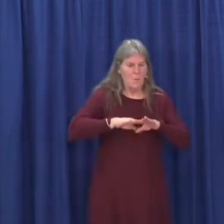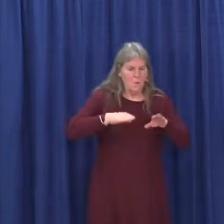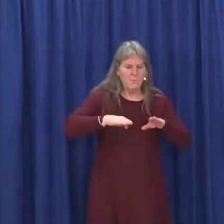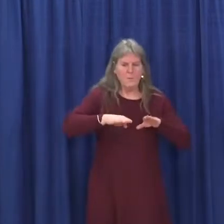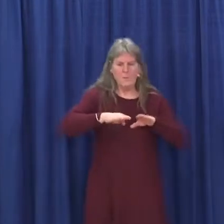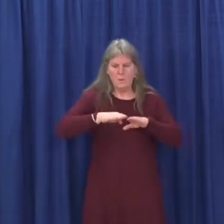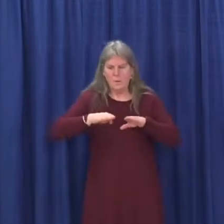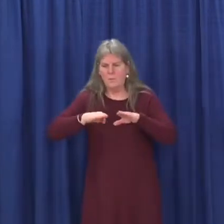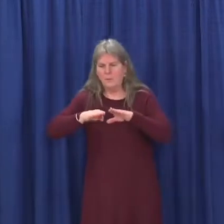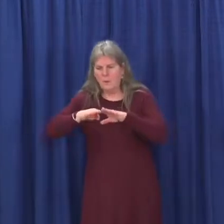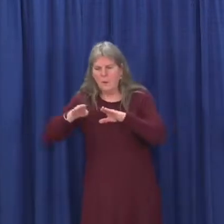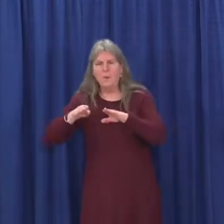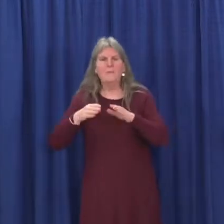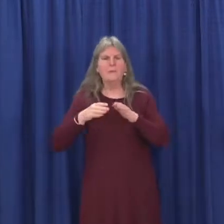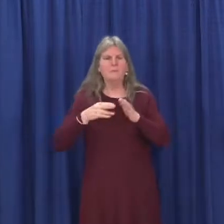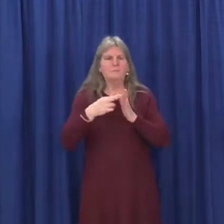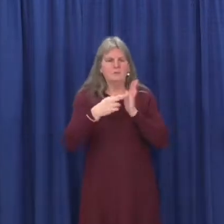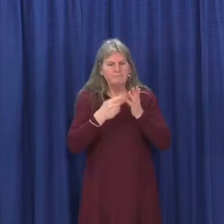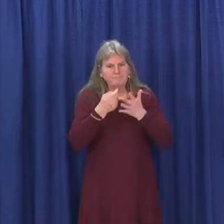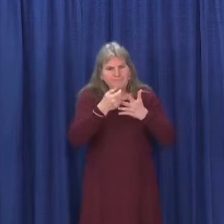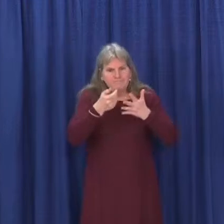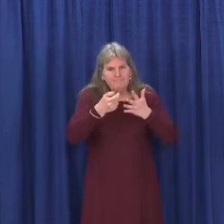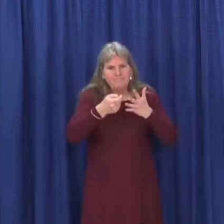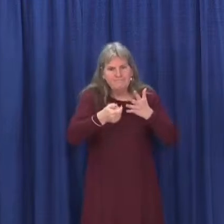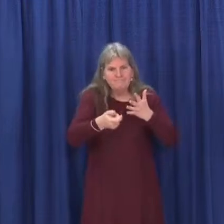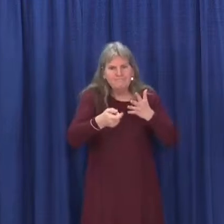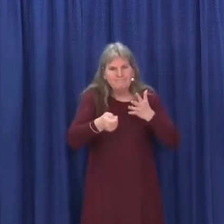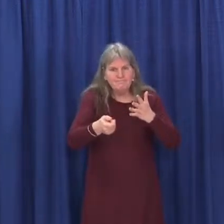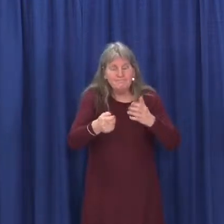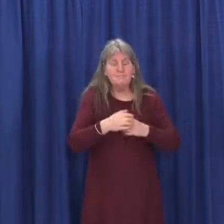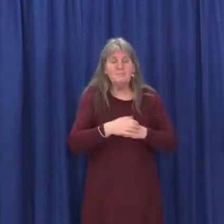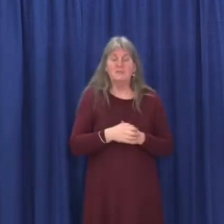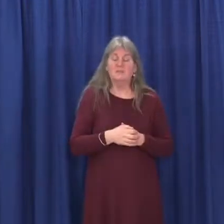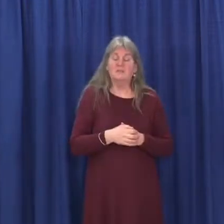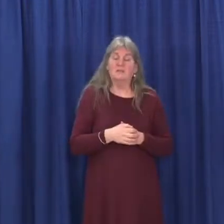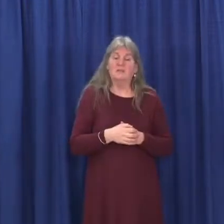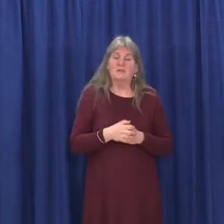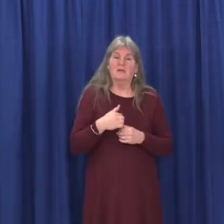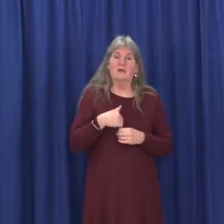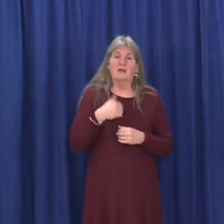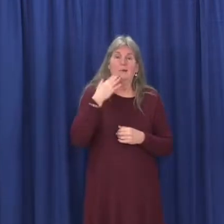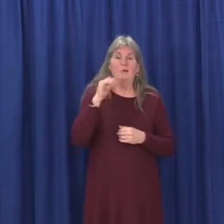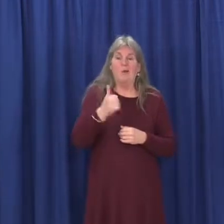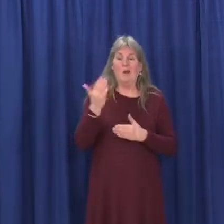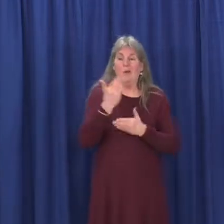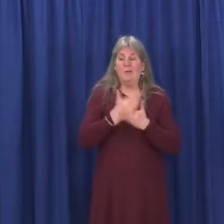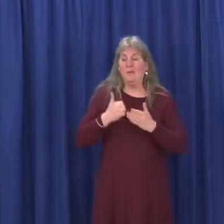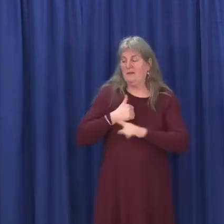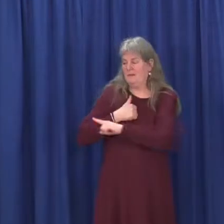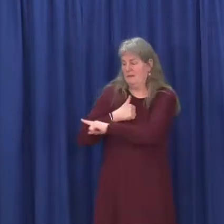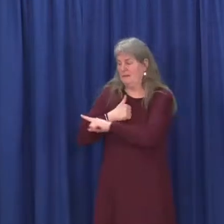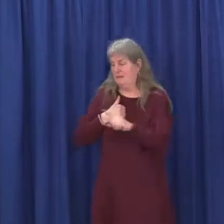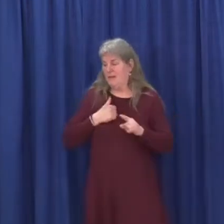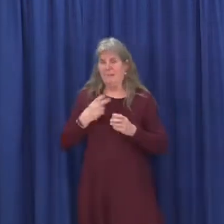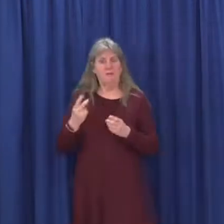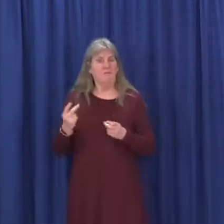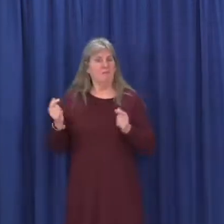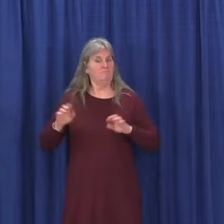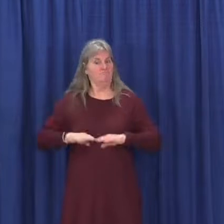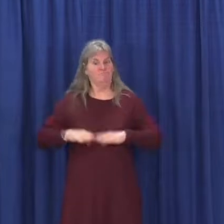during this wave. I am well aware that other jurisdictions are easing restrictions at a quicker pace.